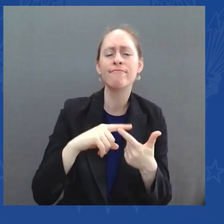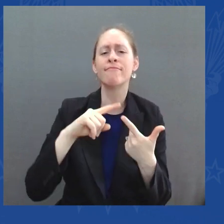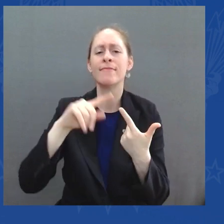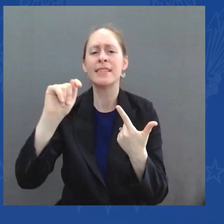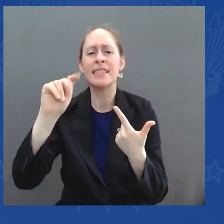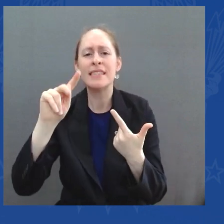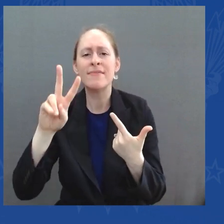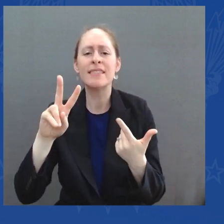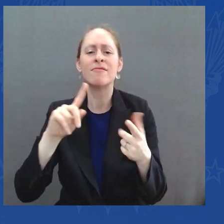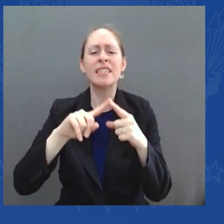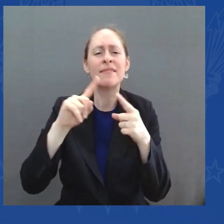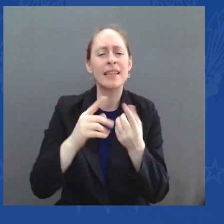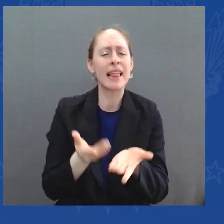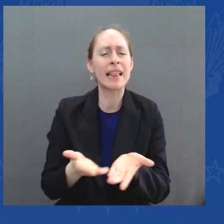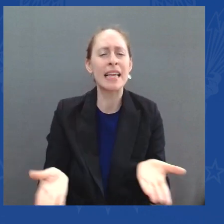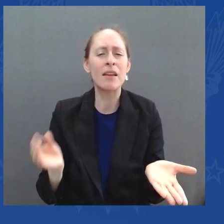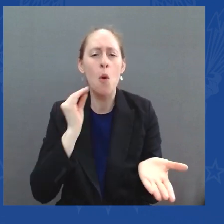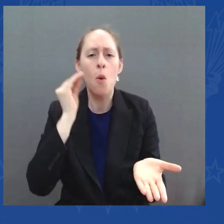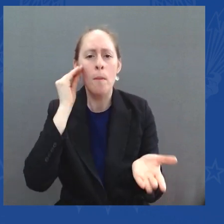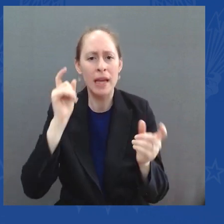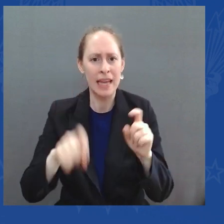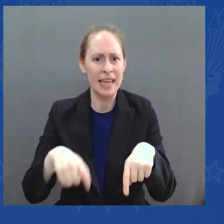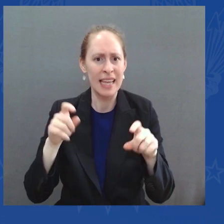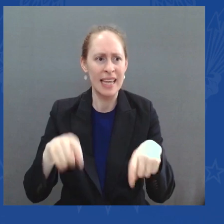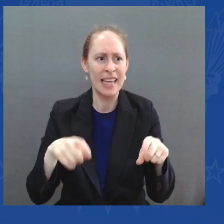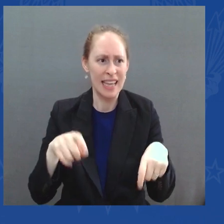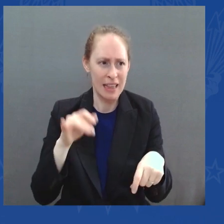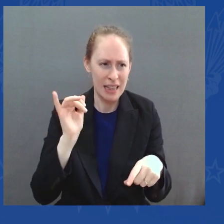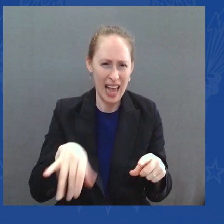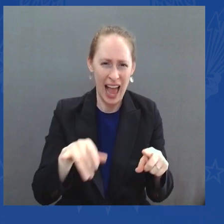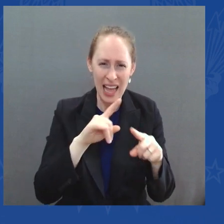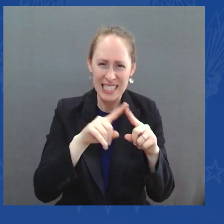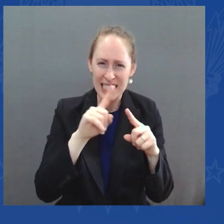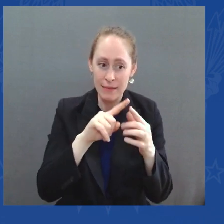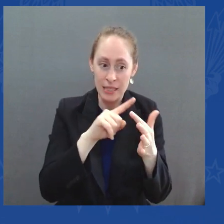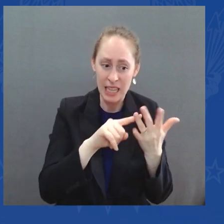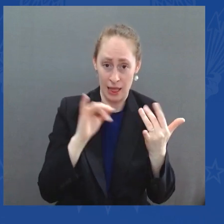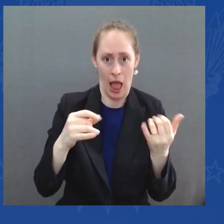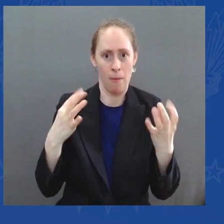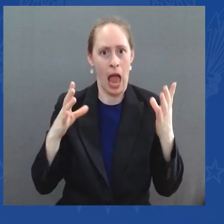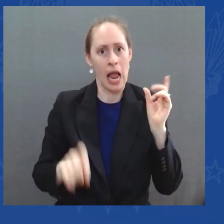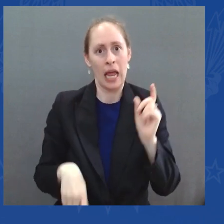by disruptions of the supply chain. Demand was high. Supply was interrupted.